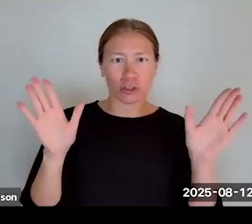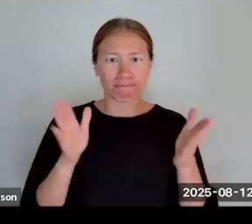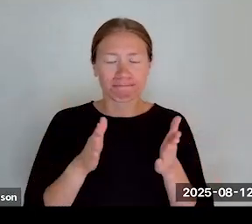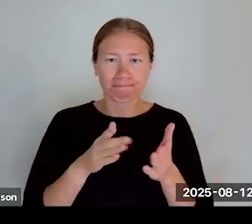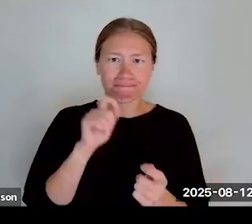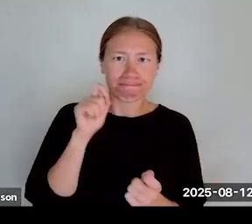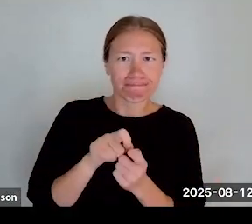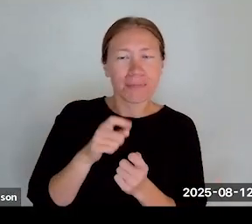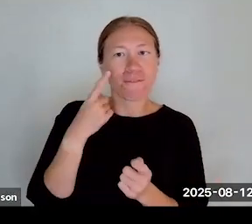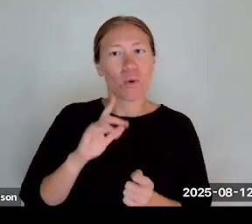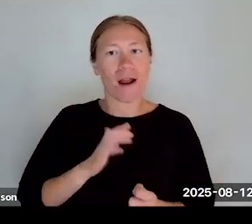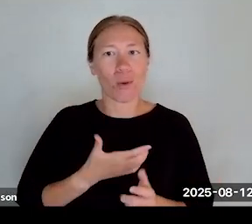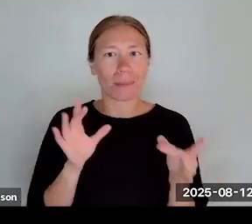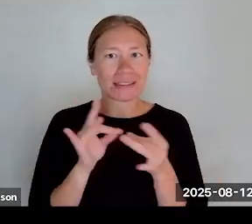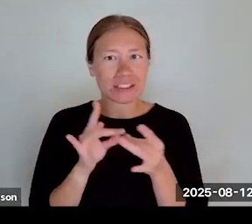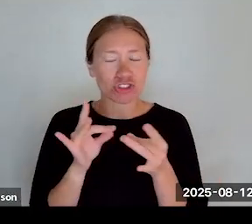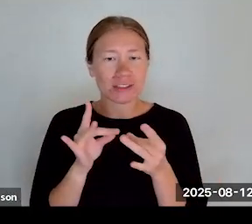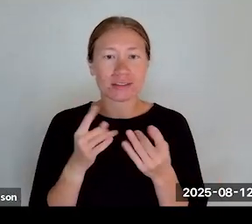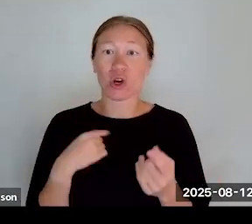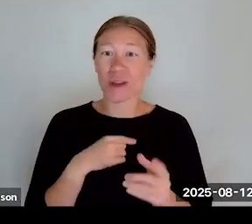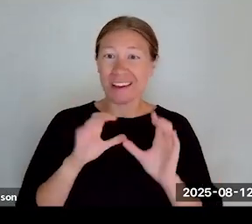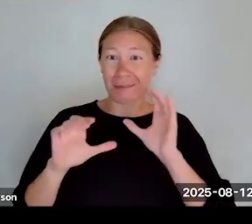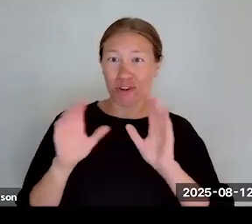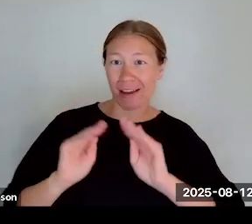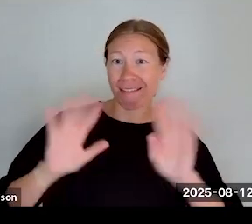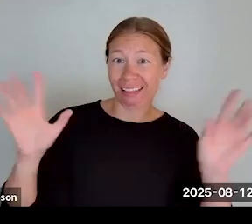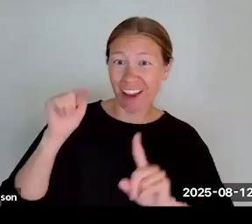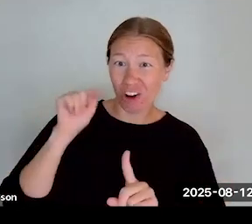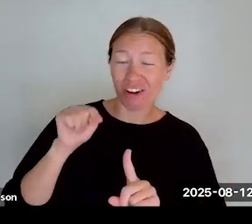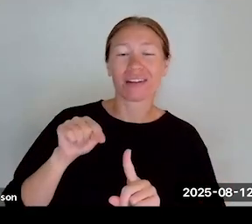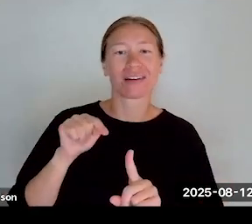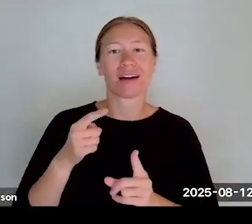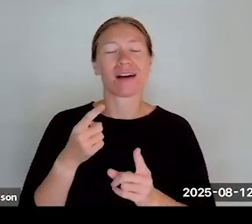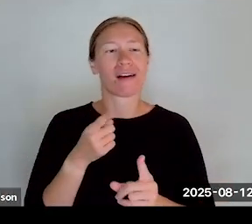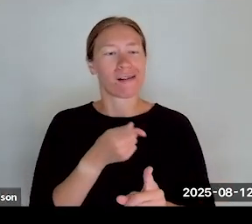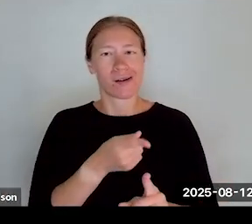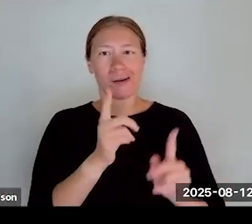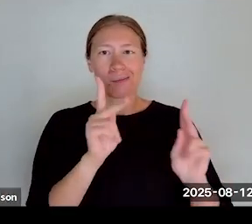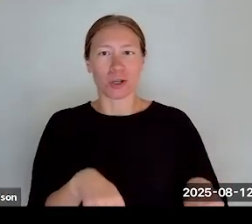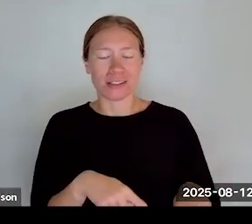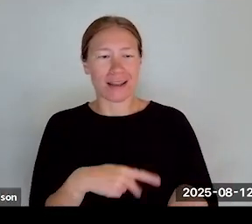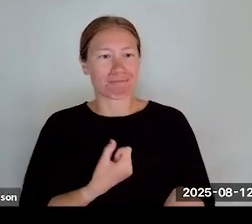When we communicate with clarity, the recipient immediately understands what is being asked or conveyed.